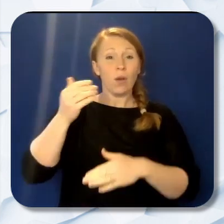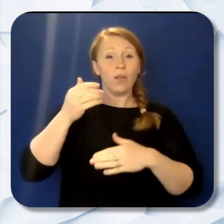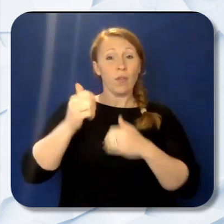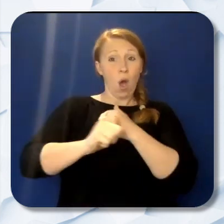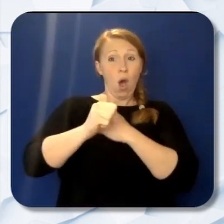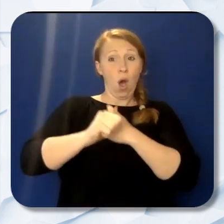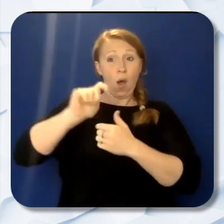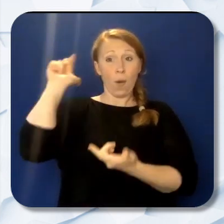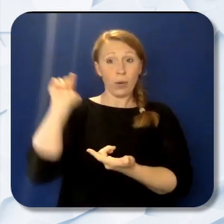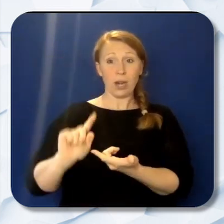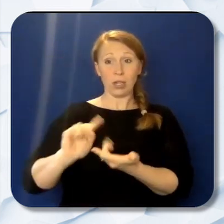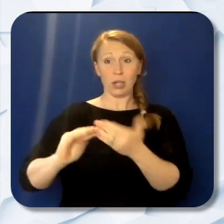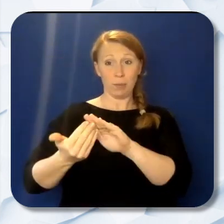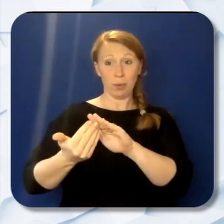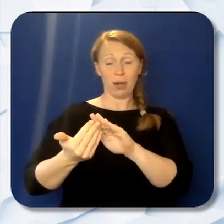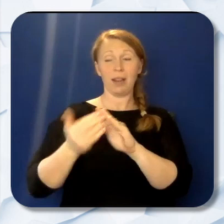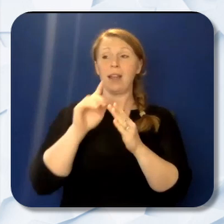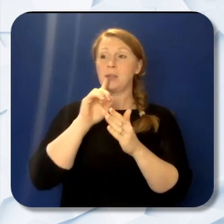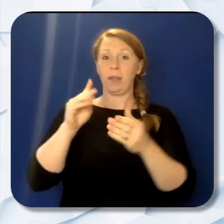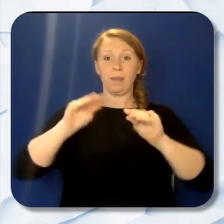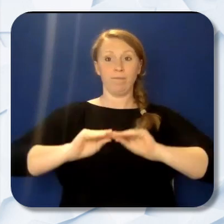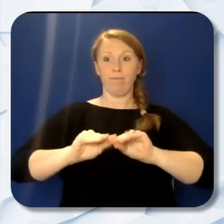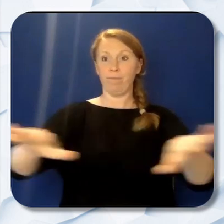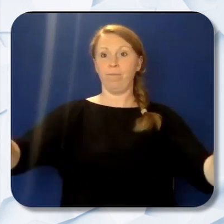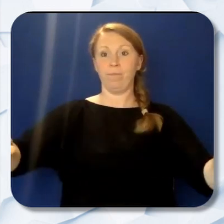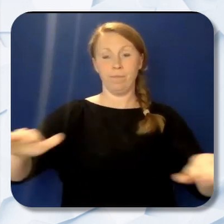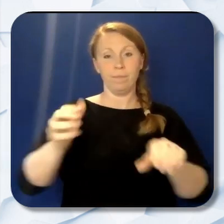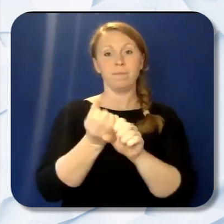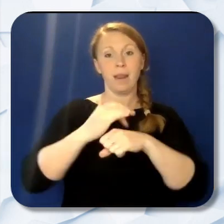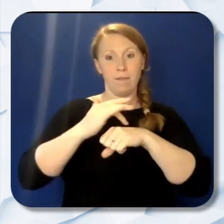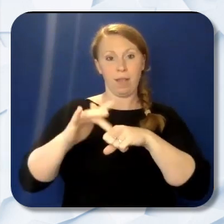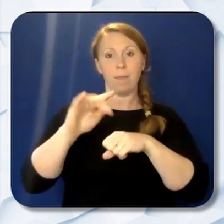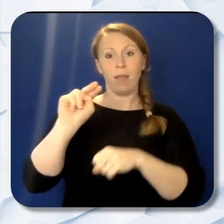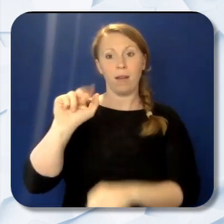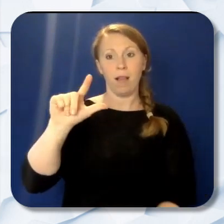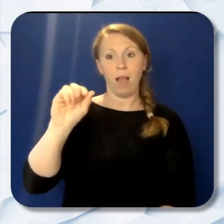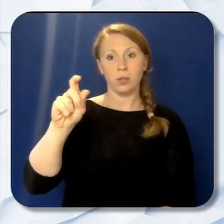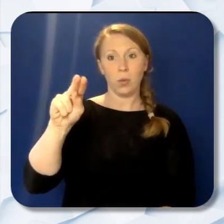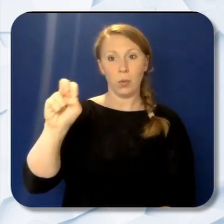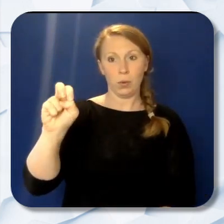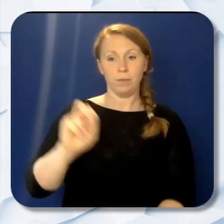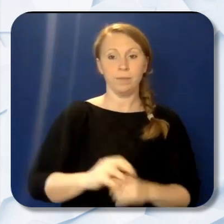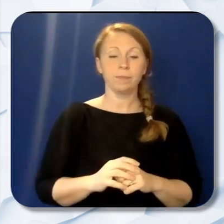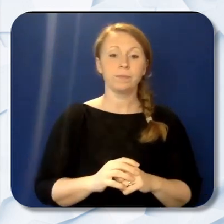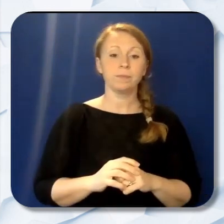for community distribution of naloxone. And So, your if your school is interested